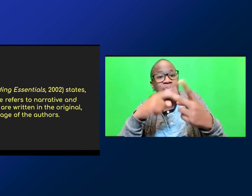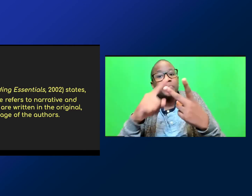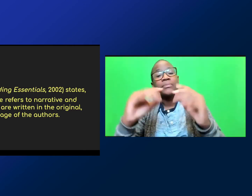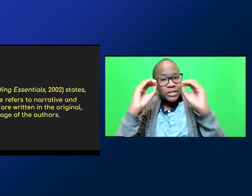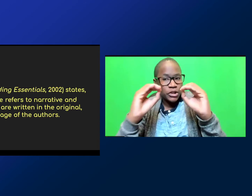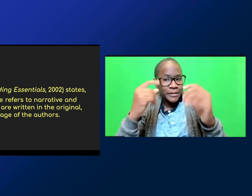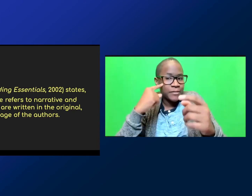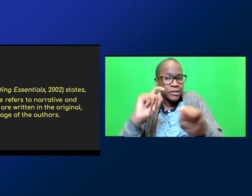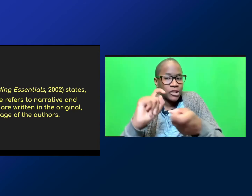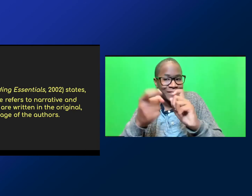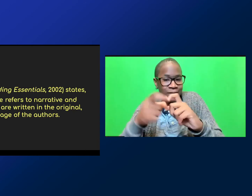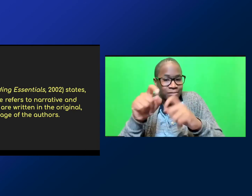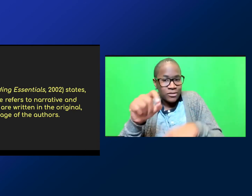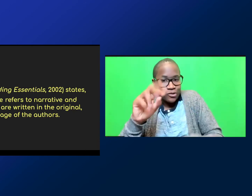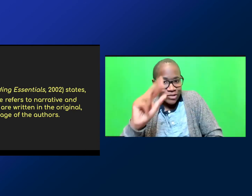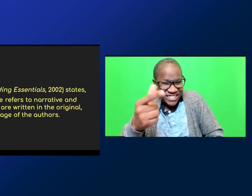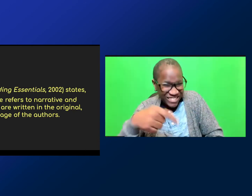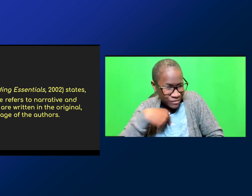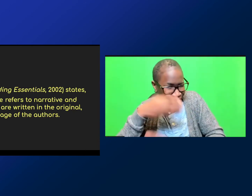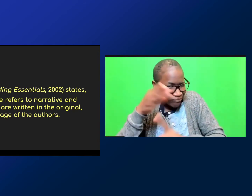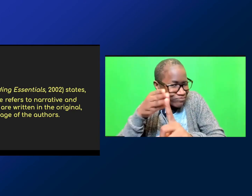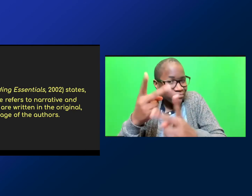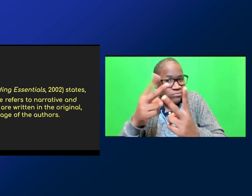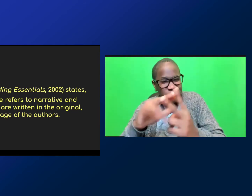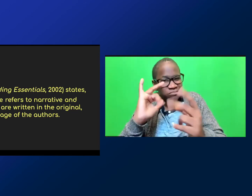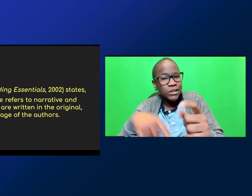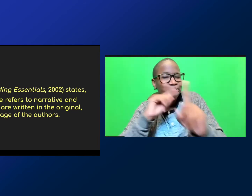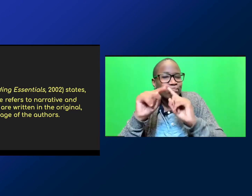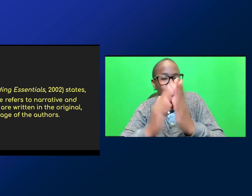teaching for transformation.org i use both of those websites a lot